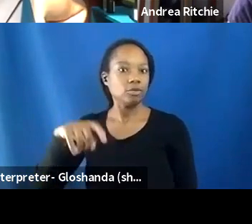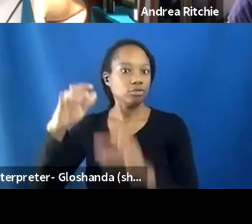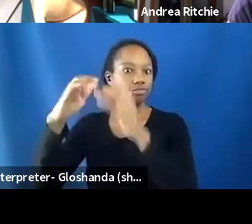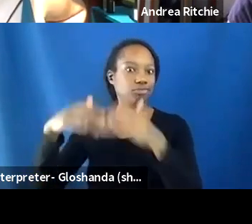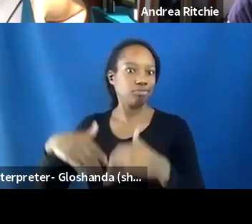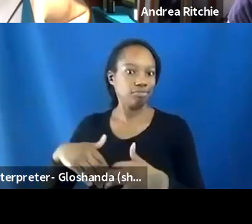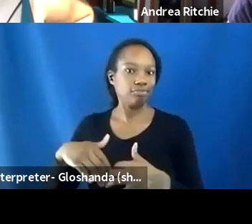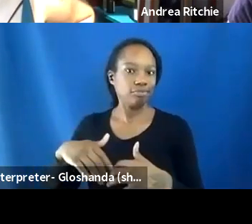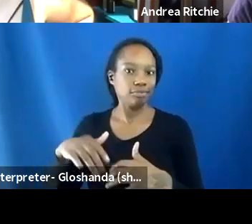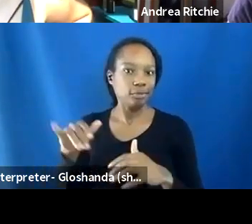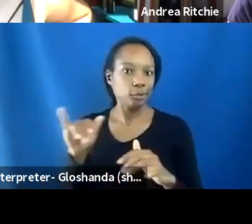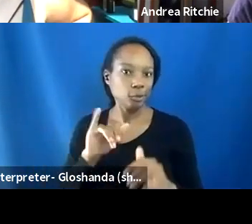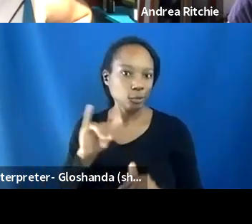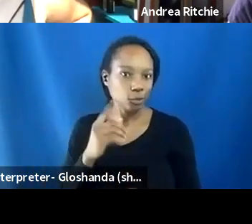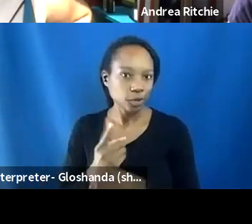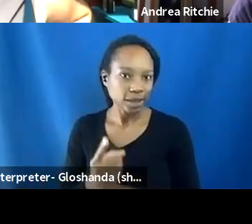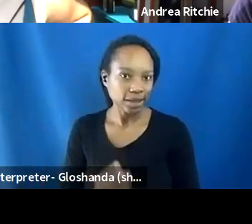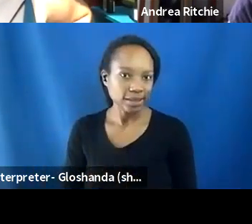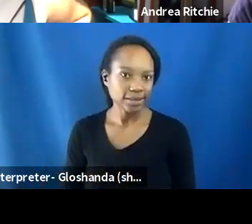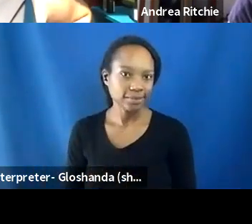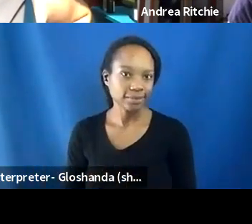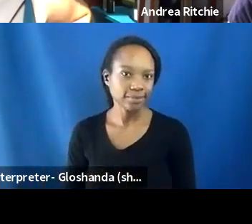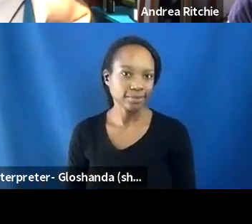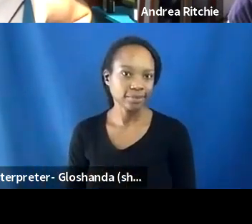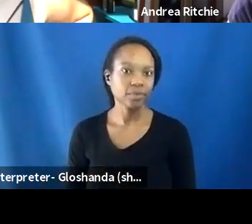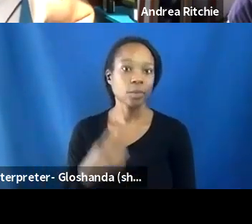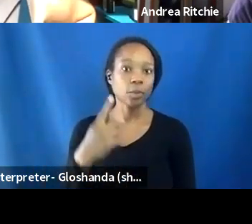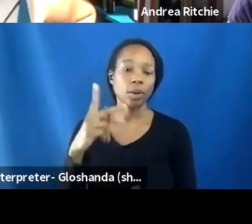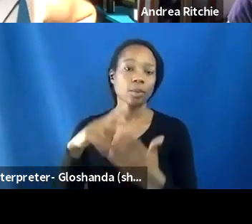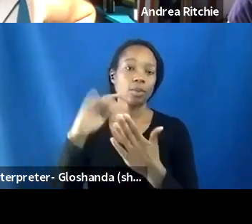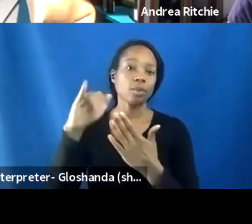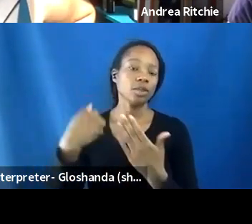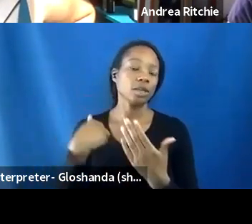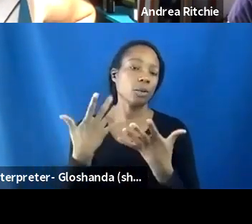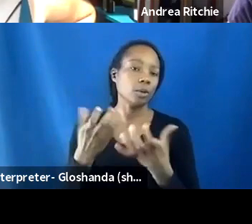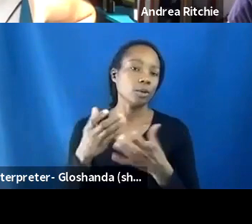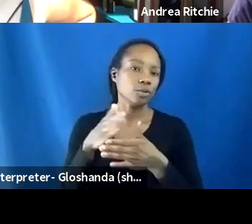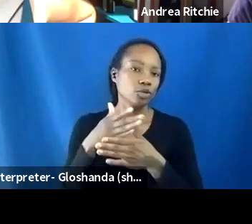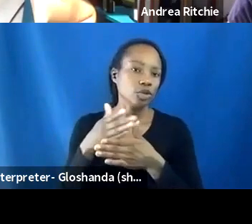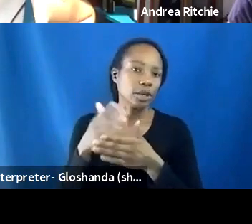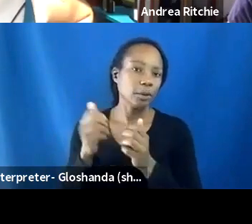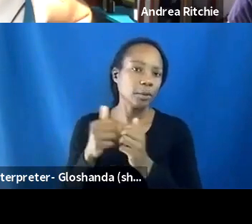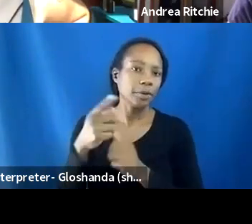One project that I wanna share a little bit about is a project I'm really excited and grateful to be